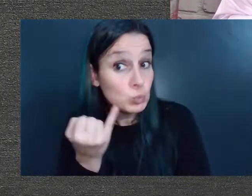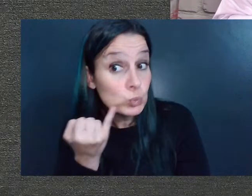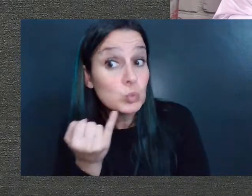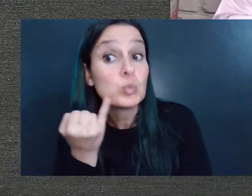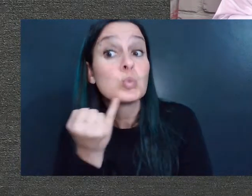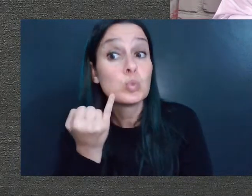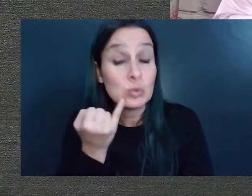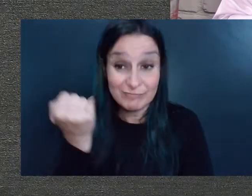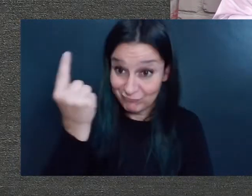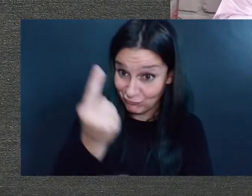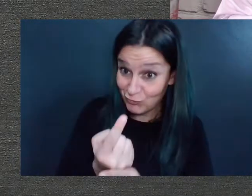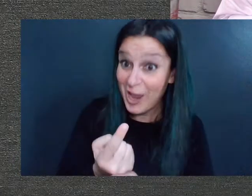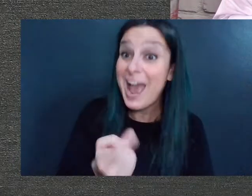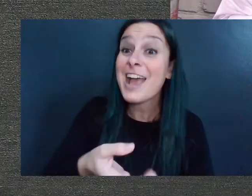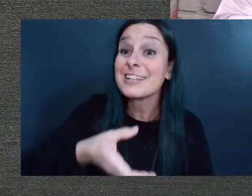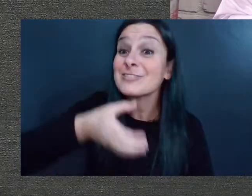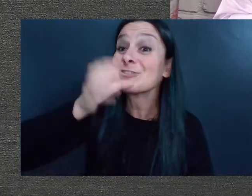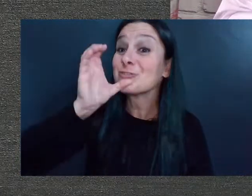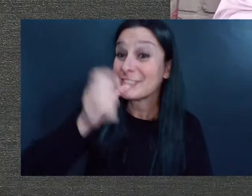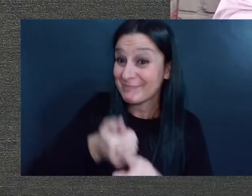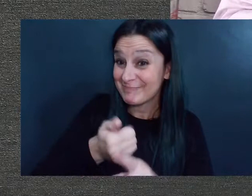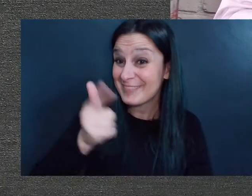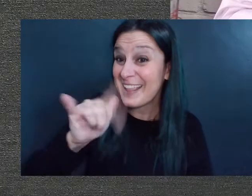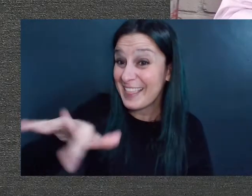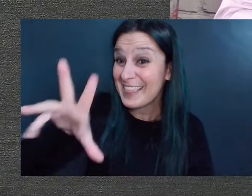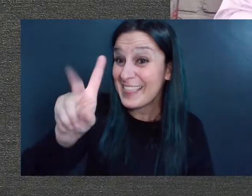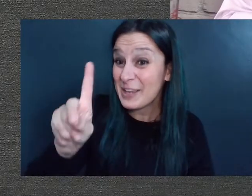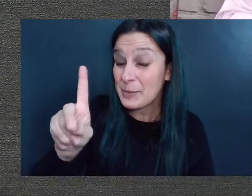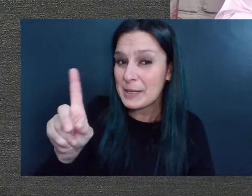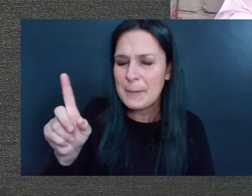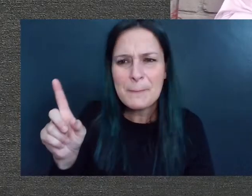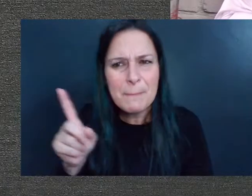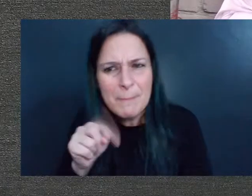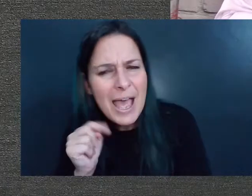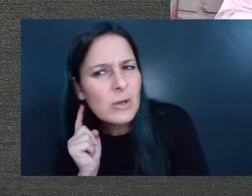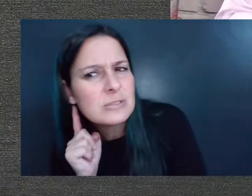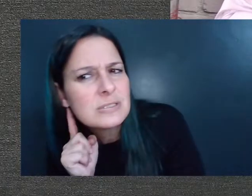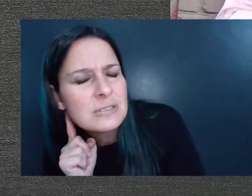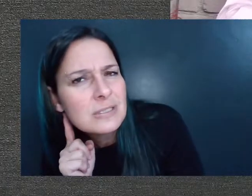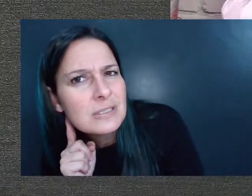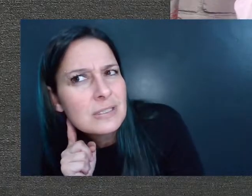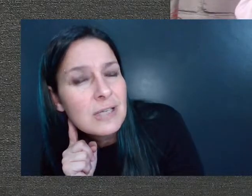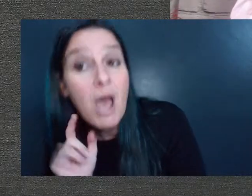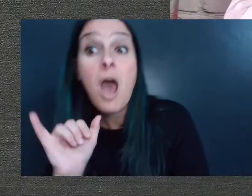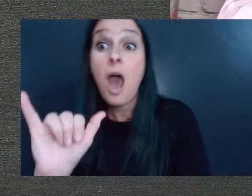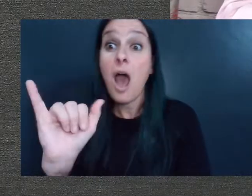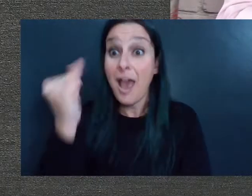Those are some things that you drink that are liquid. Oh, you have an idea.